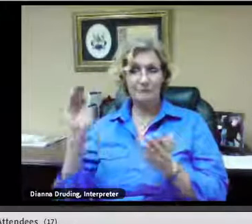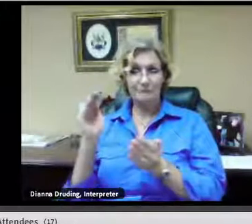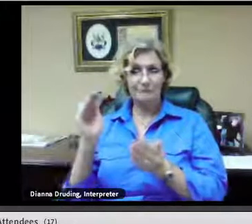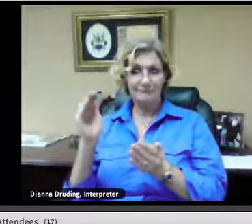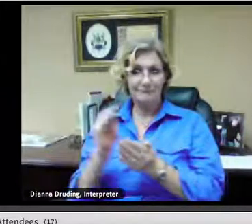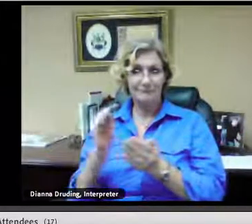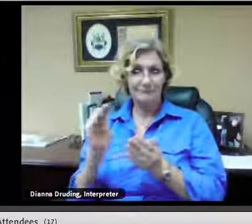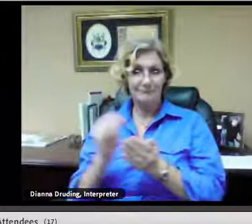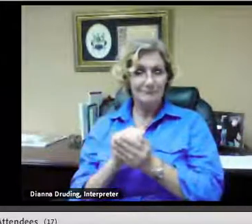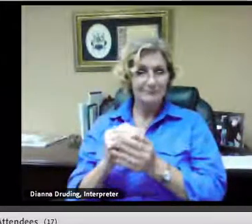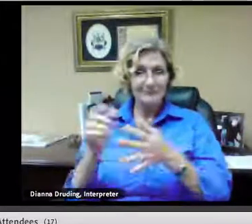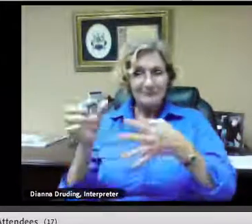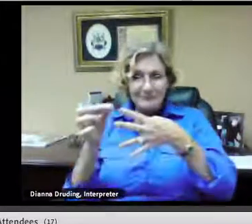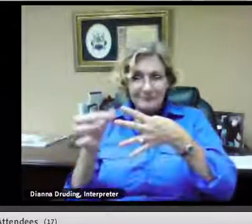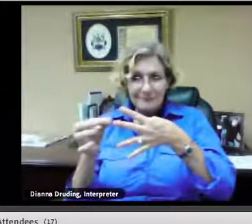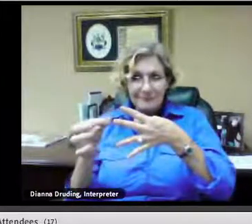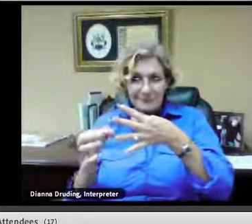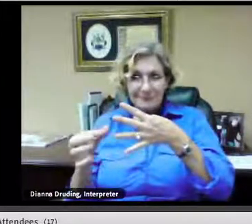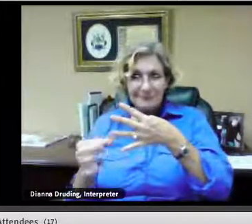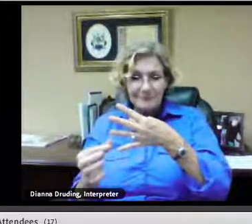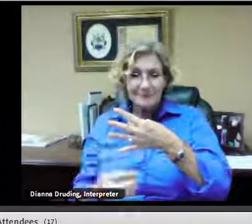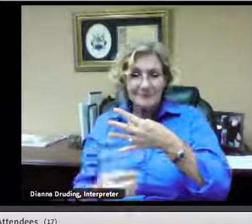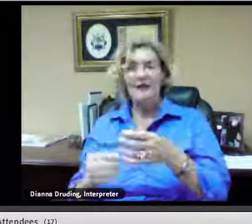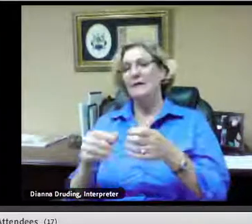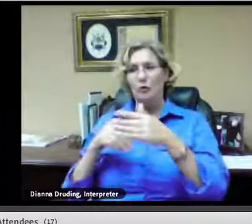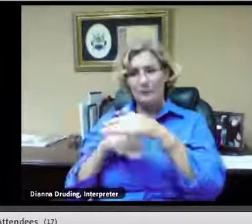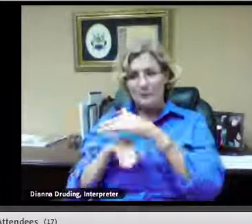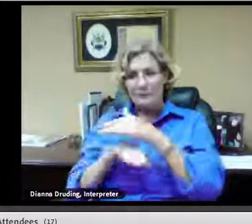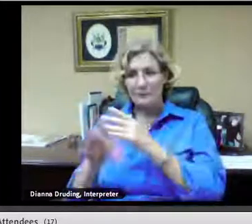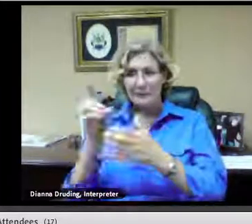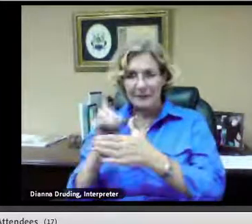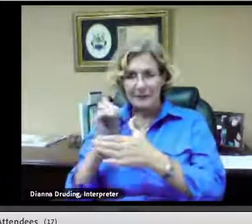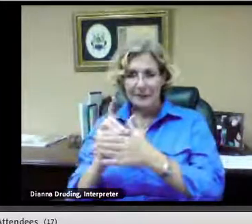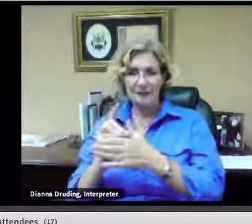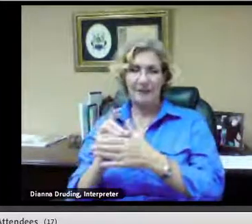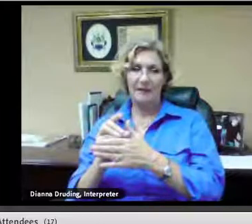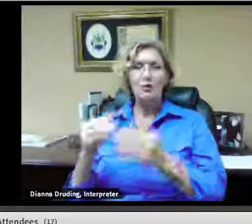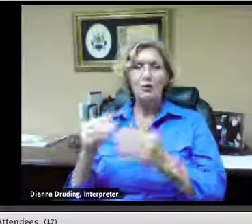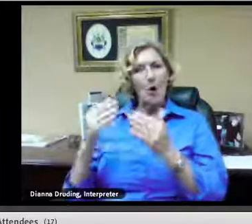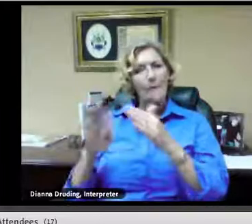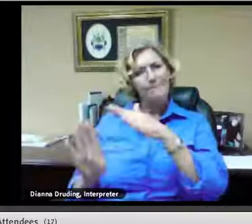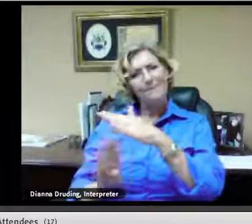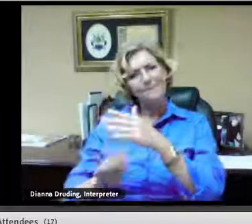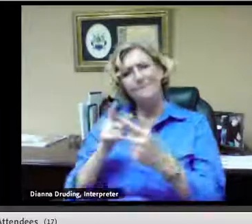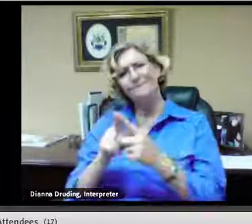So it's basically covering people in three categories. If you currently have a disability,